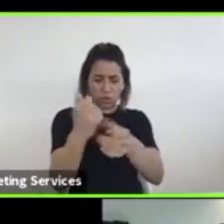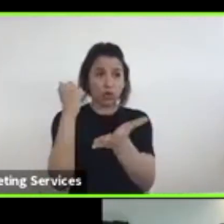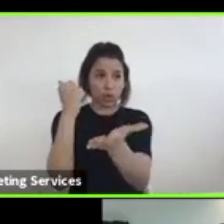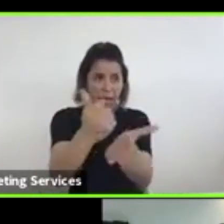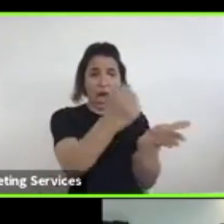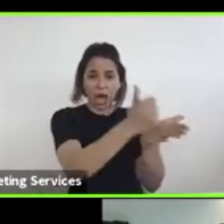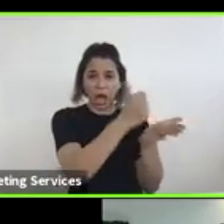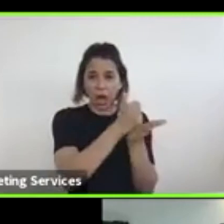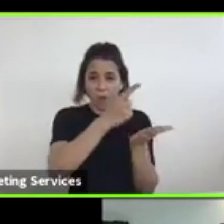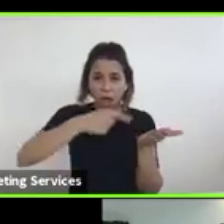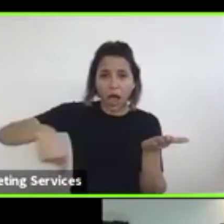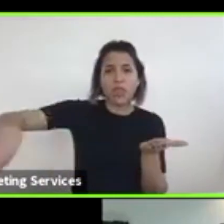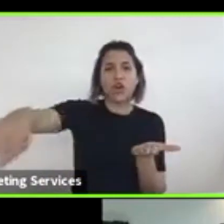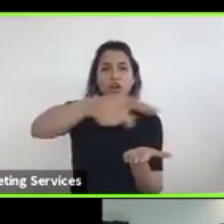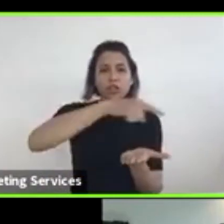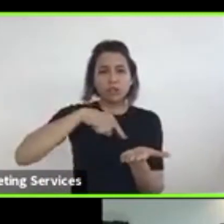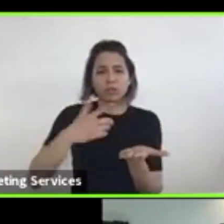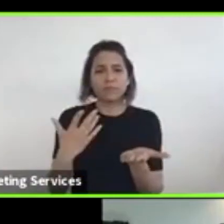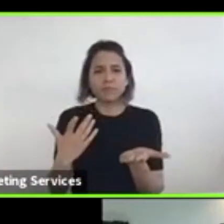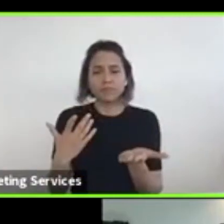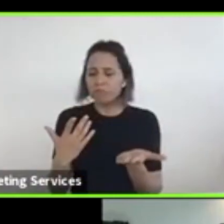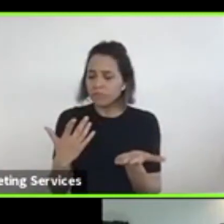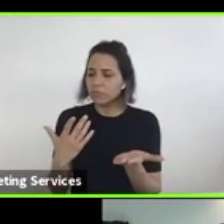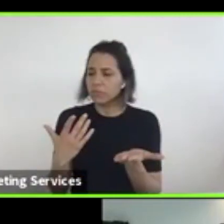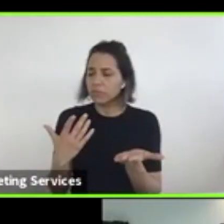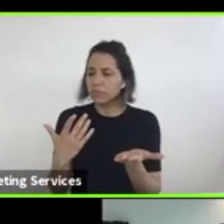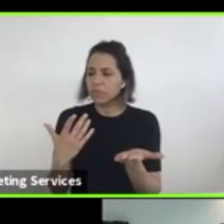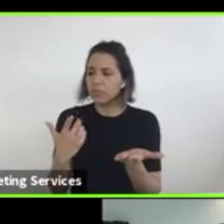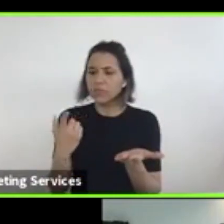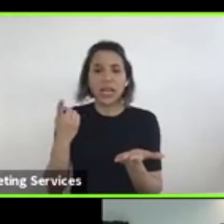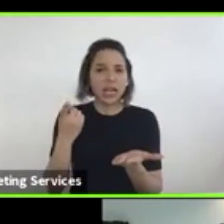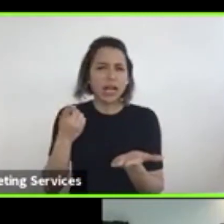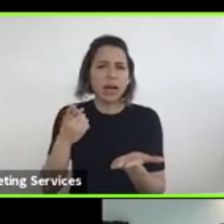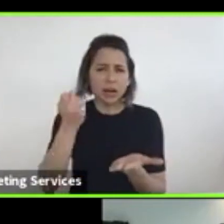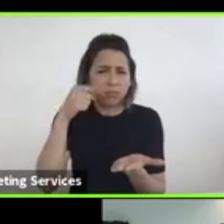AND TO ME, LIKE, -- AND THAT HAS NOT BEEN A PERFECT THING, I THINK THAT -- WE